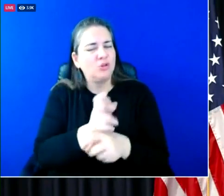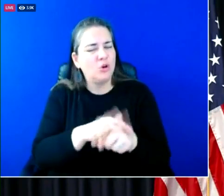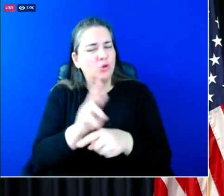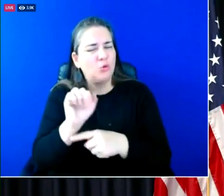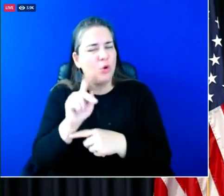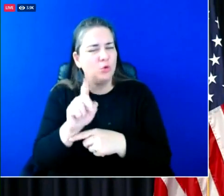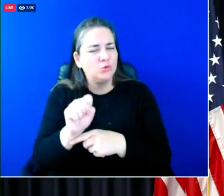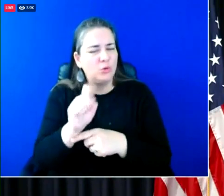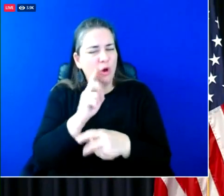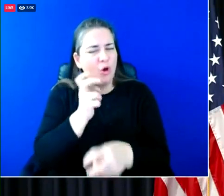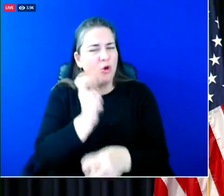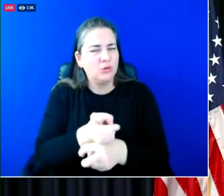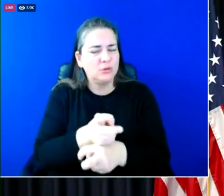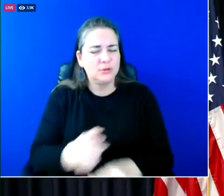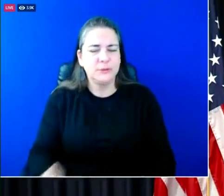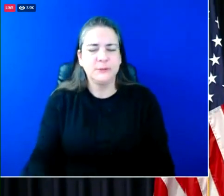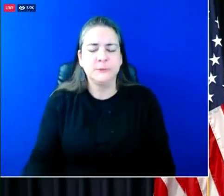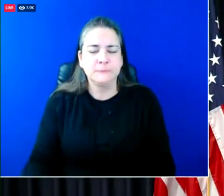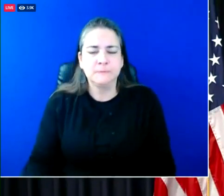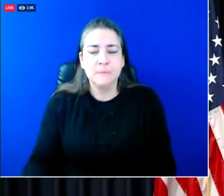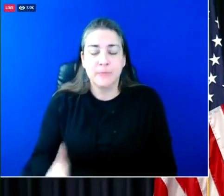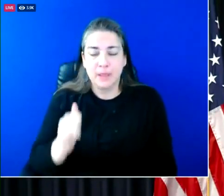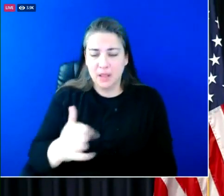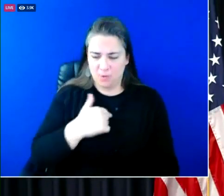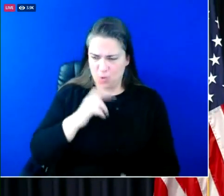had my my reporter list. I think somebody else may have picked it up